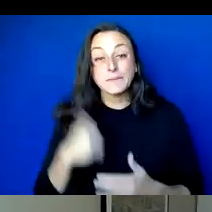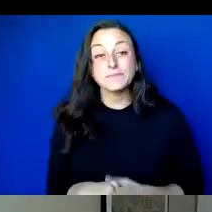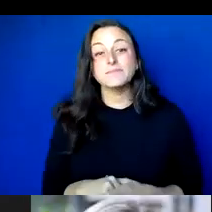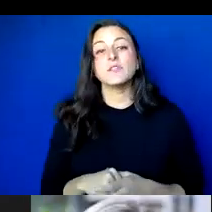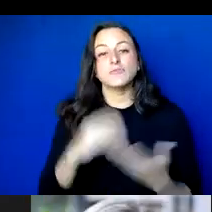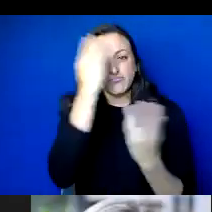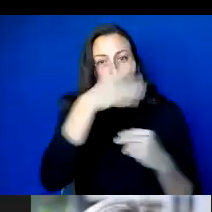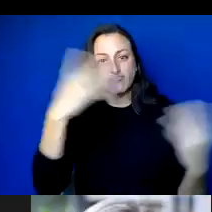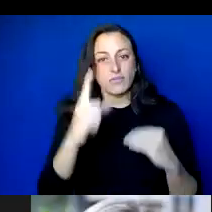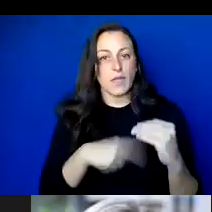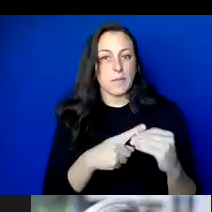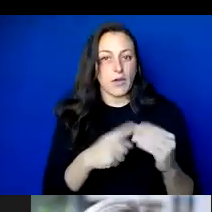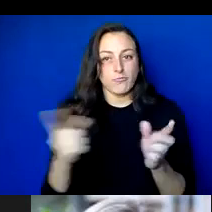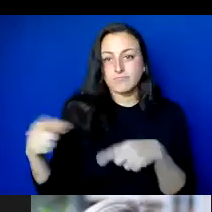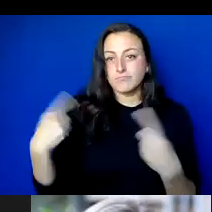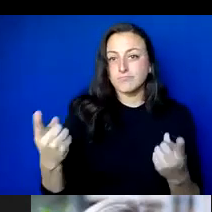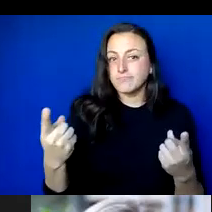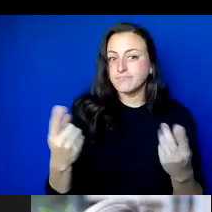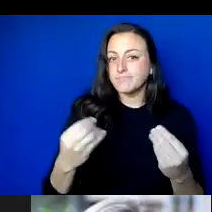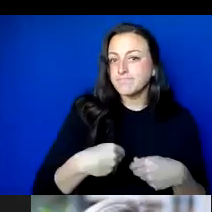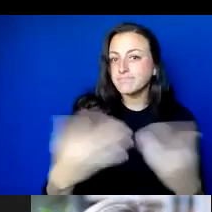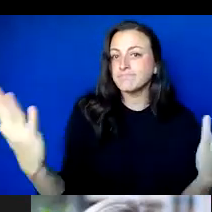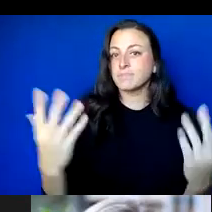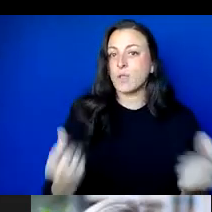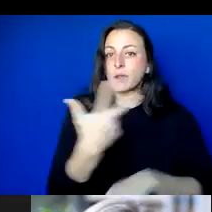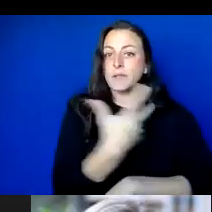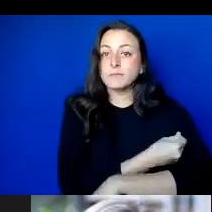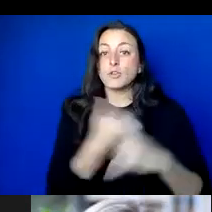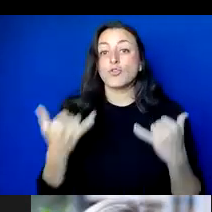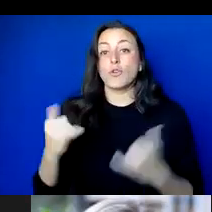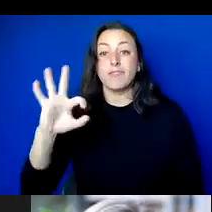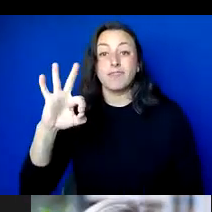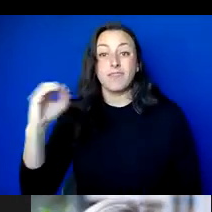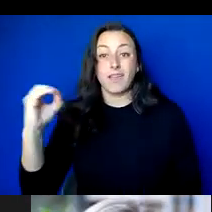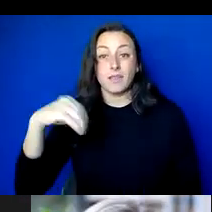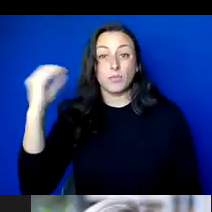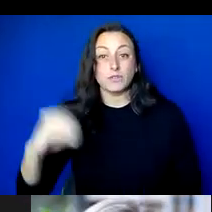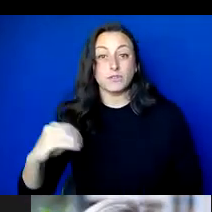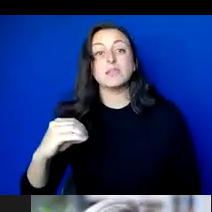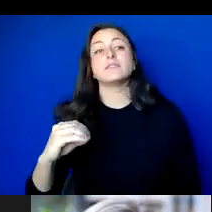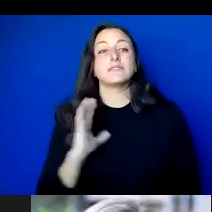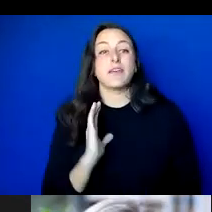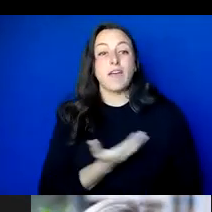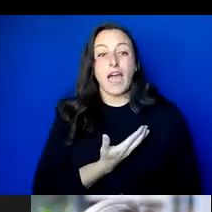our progress so far: currently 90% of Colorado's frontline healthcare workers have received both